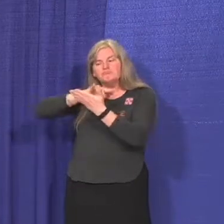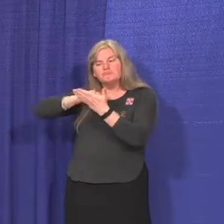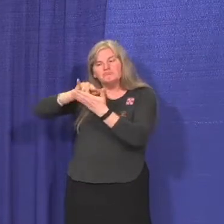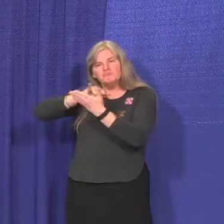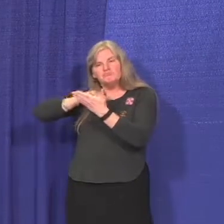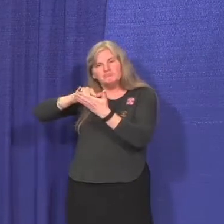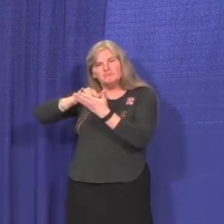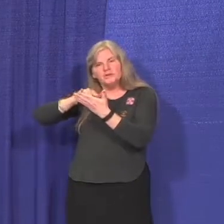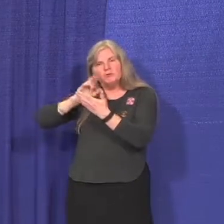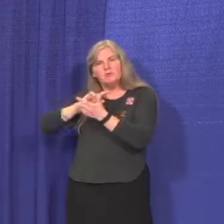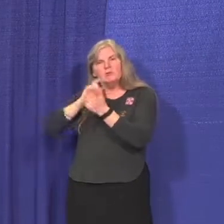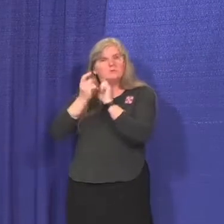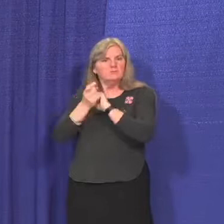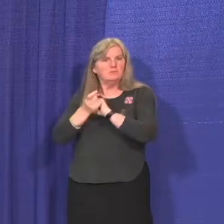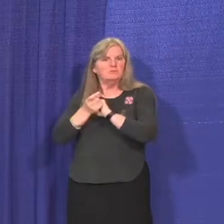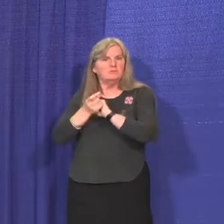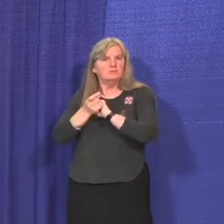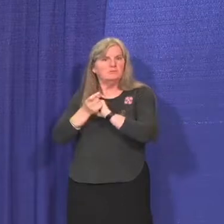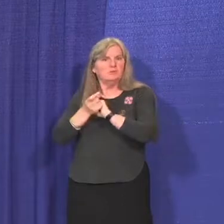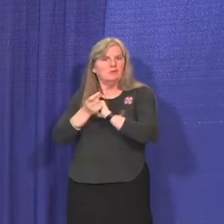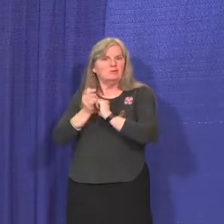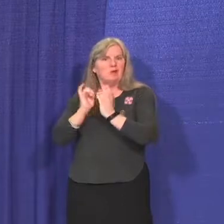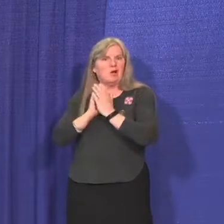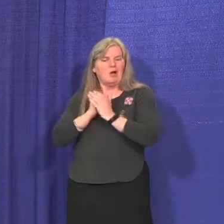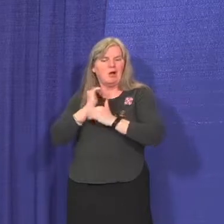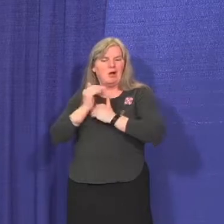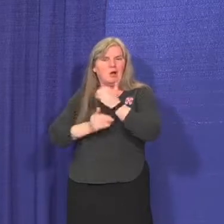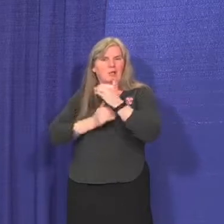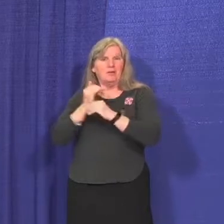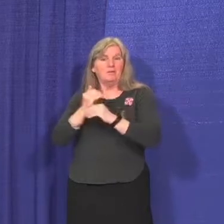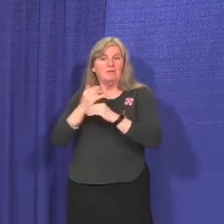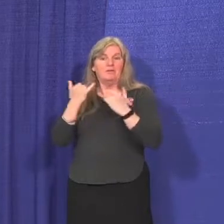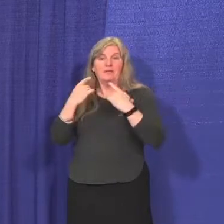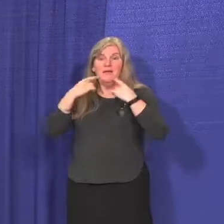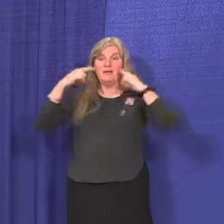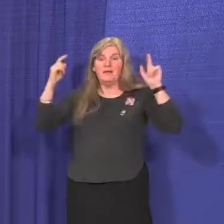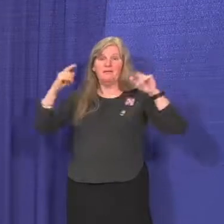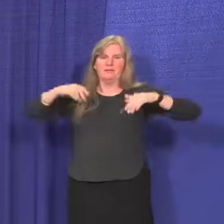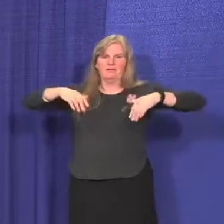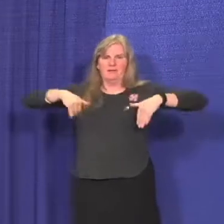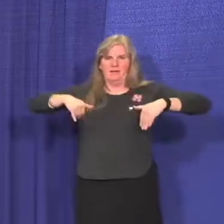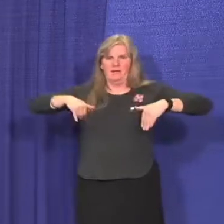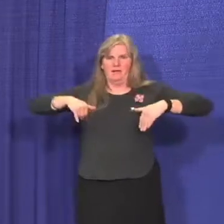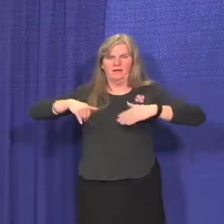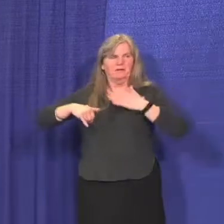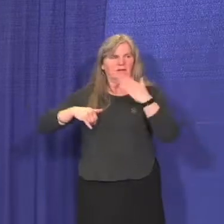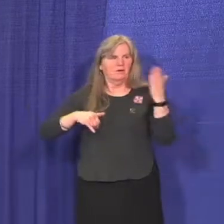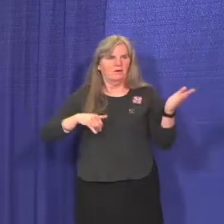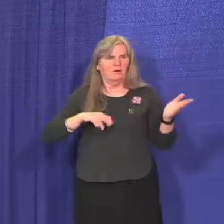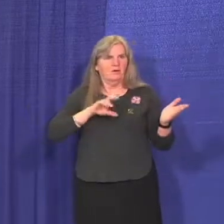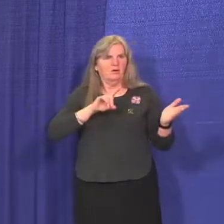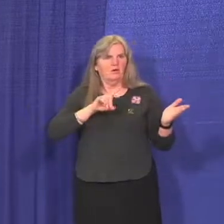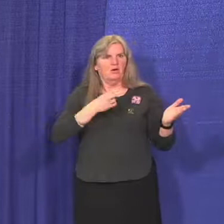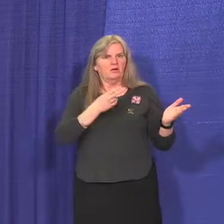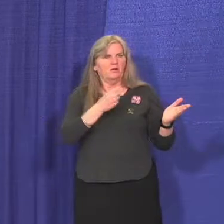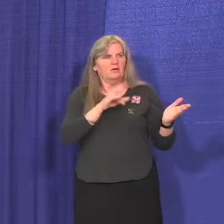quarantine period for those who have received two doses and I'm wondering if the Yukon is